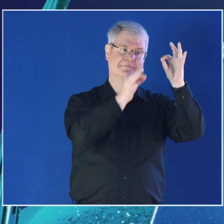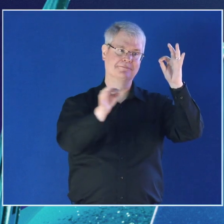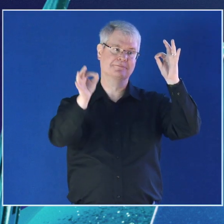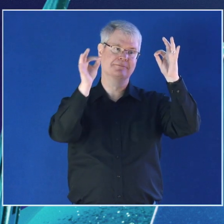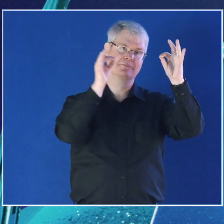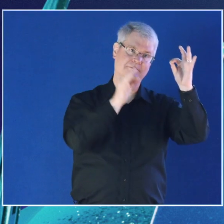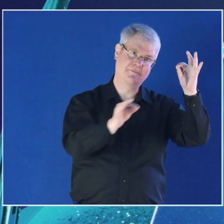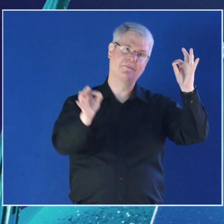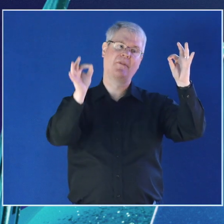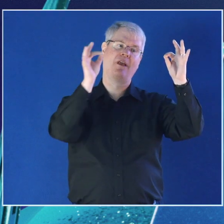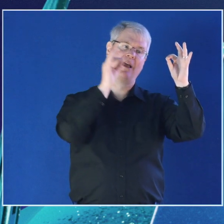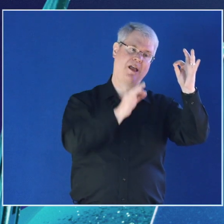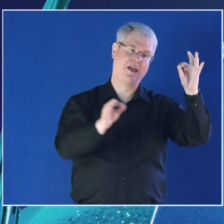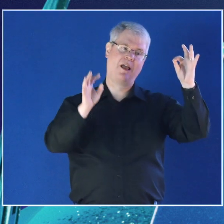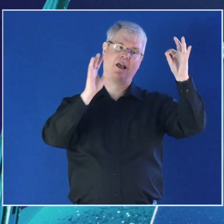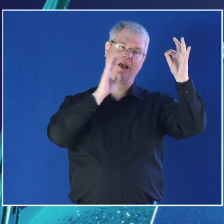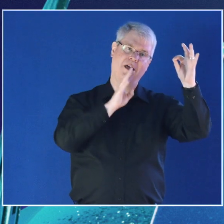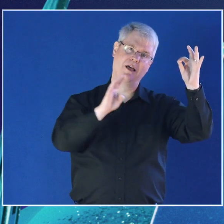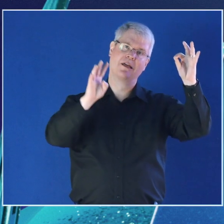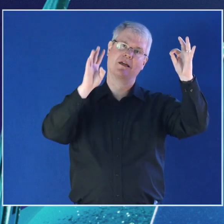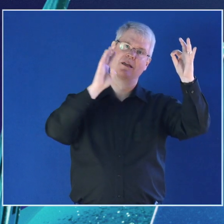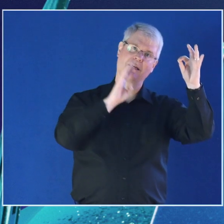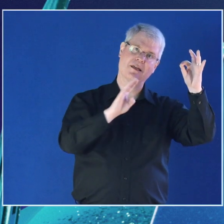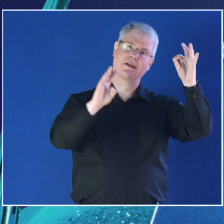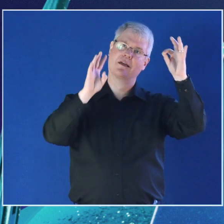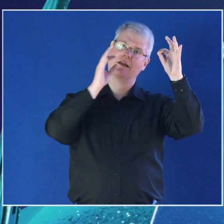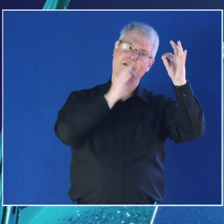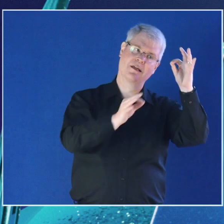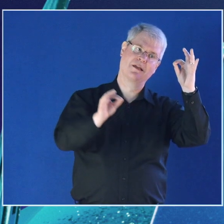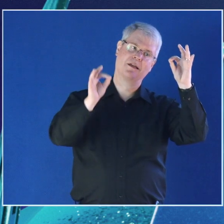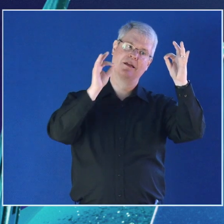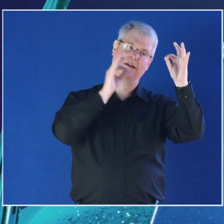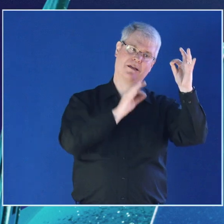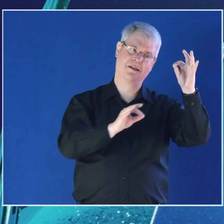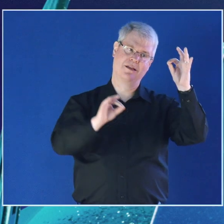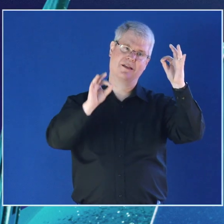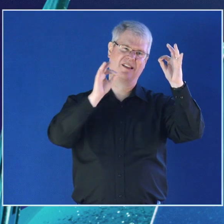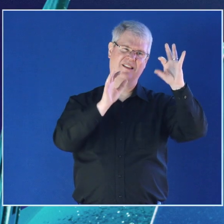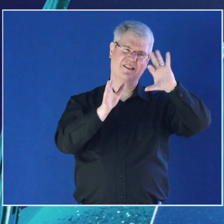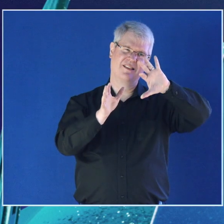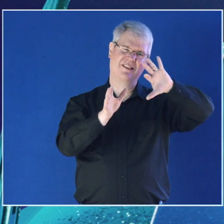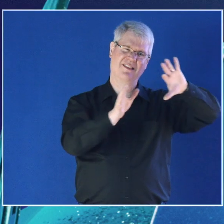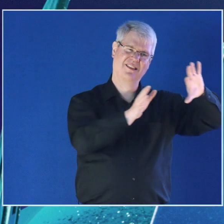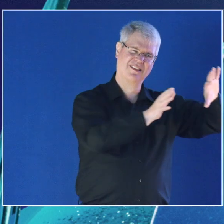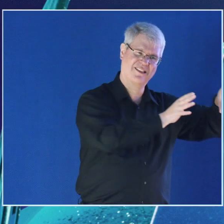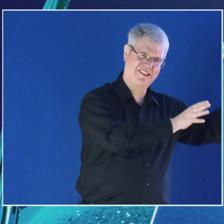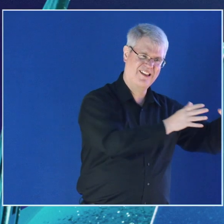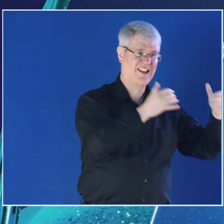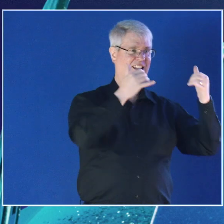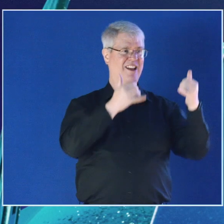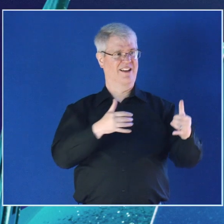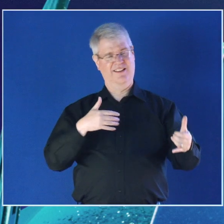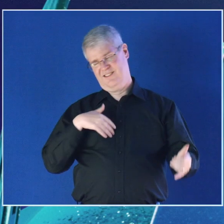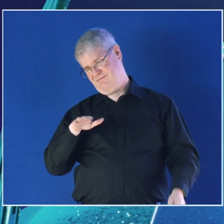Now we can just naturally do a lot of back and forth with it like we had a scribe right beside us,